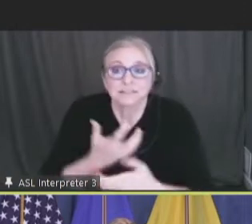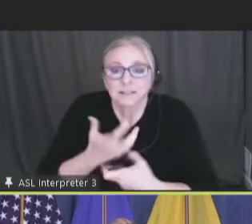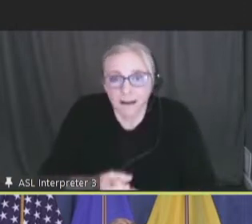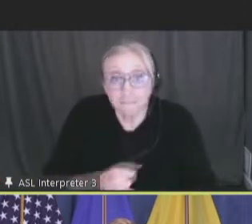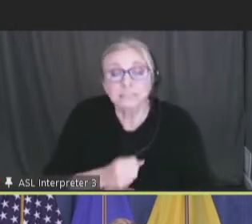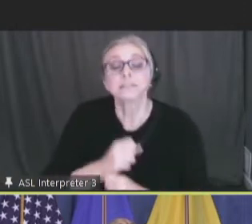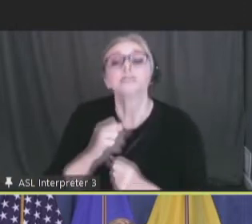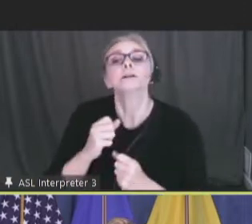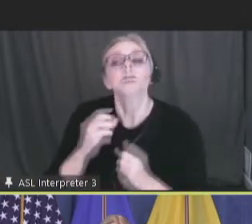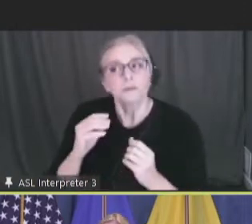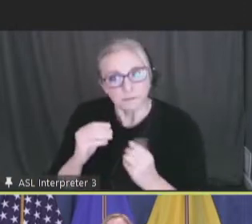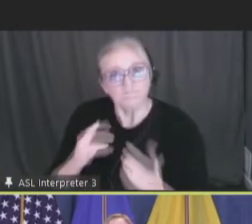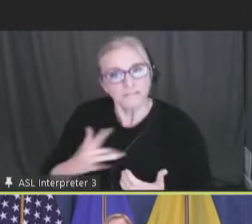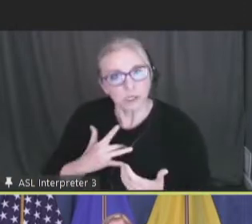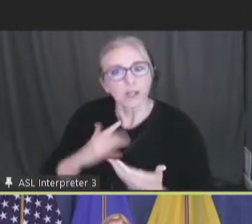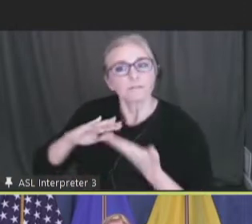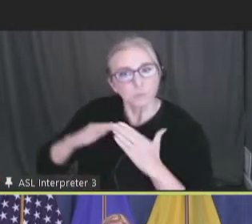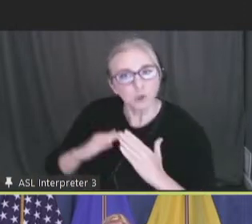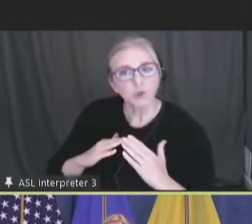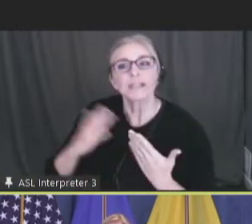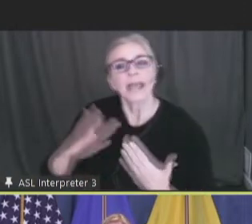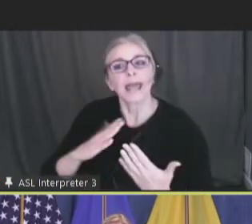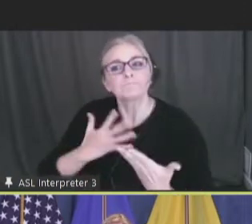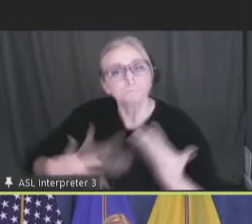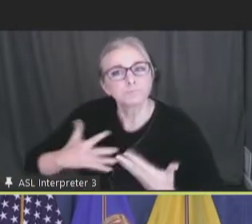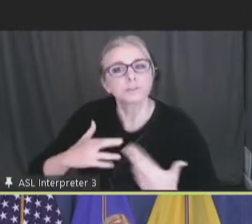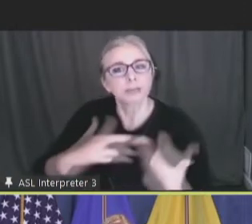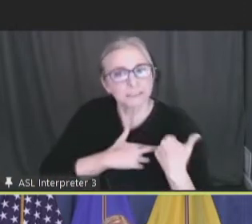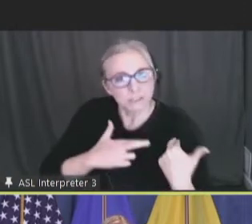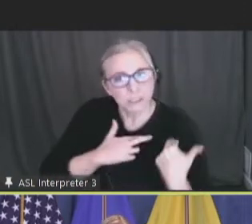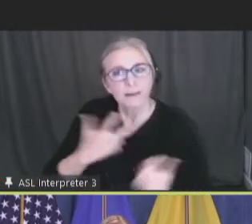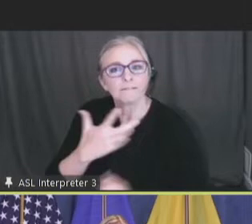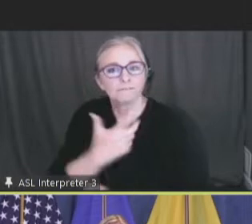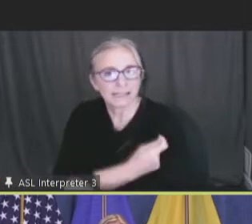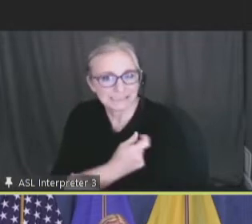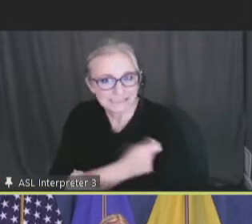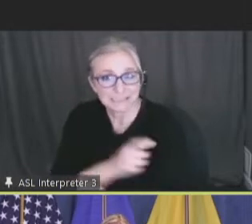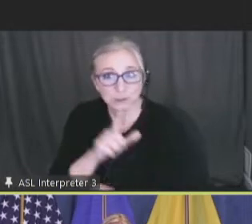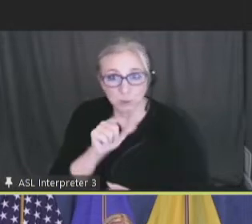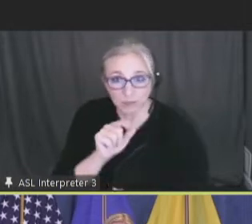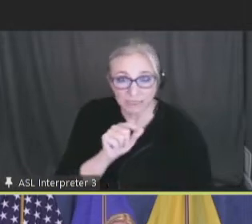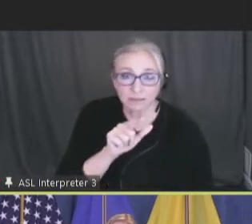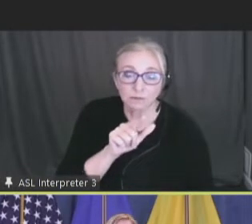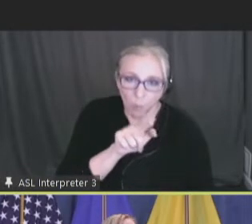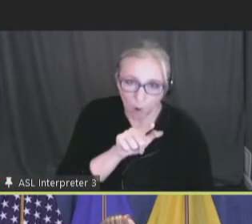sense of community and social responsibility around vaccination in '21 and '22. Right.